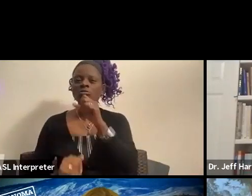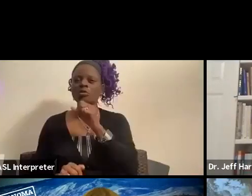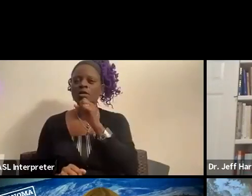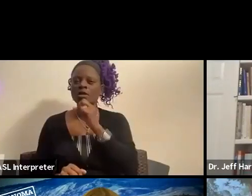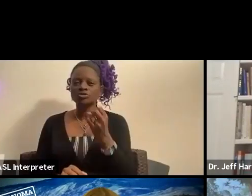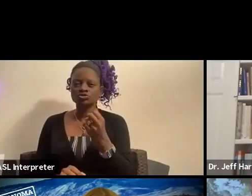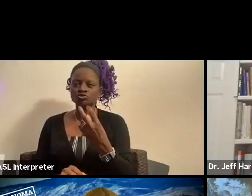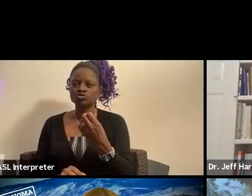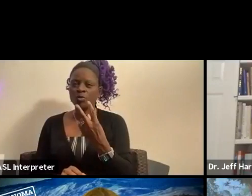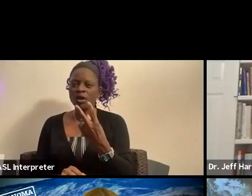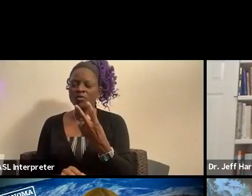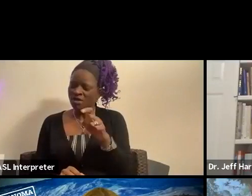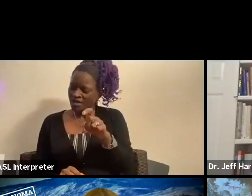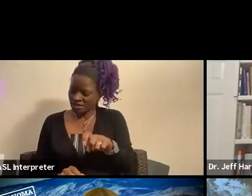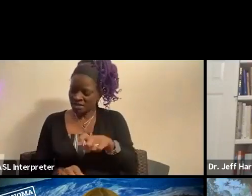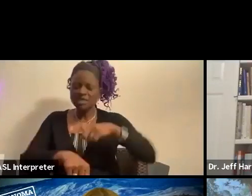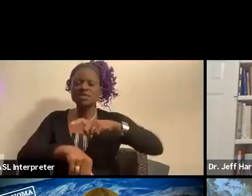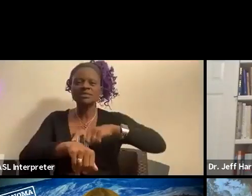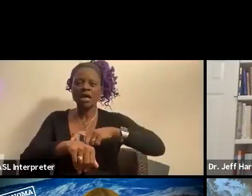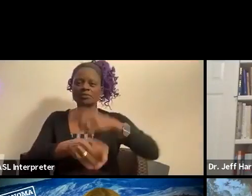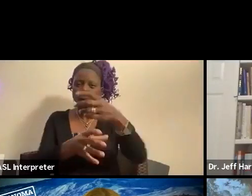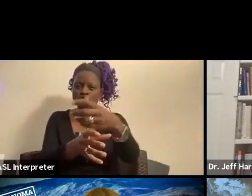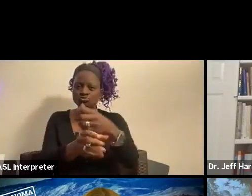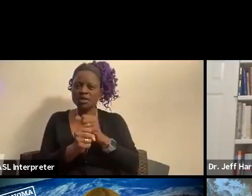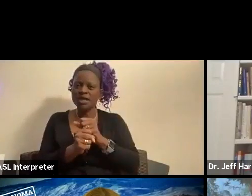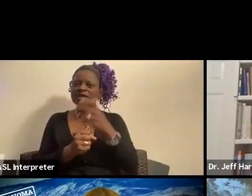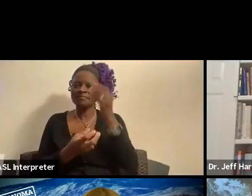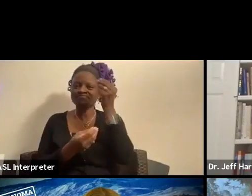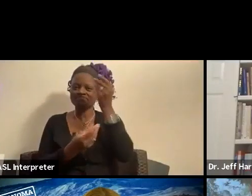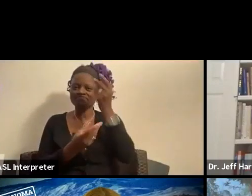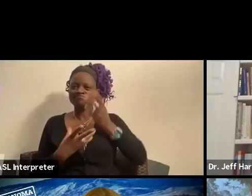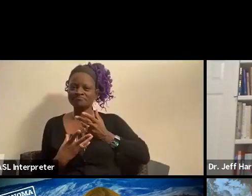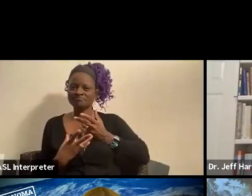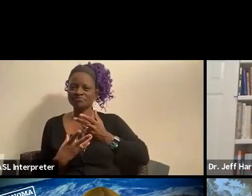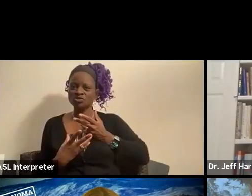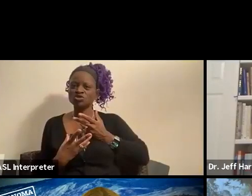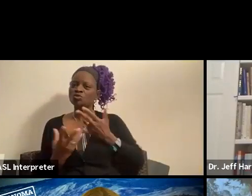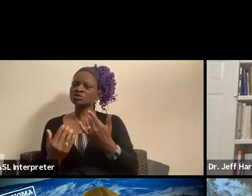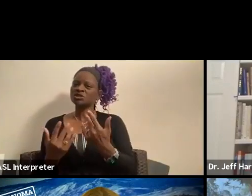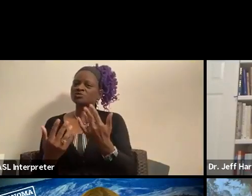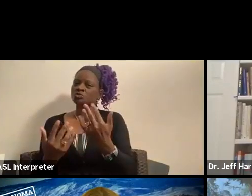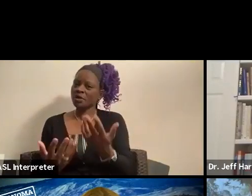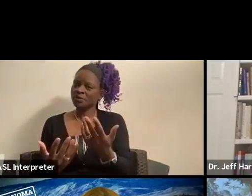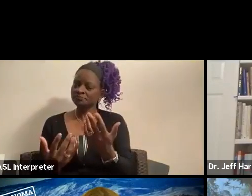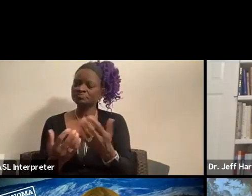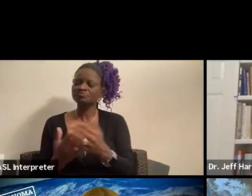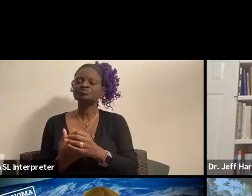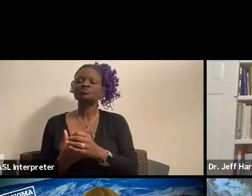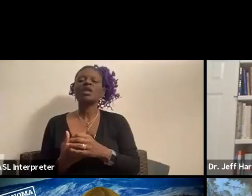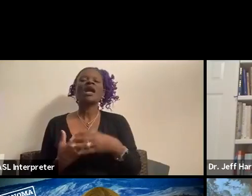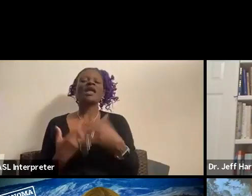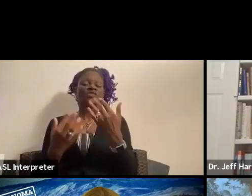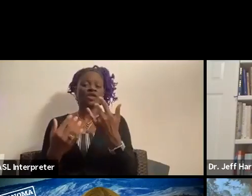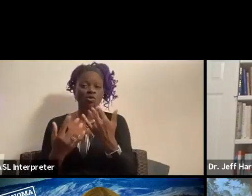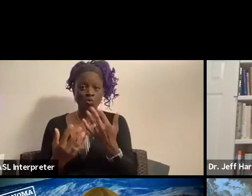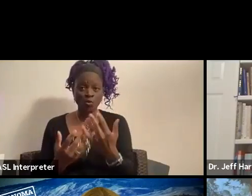So the best we can do at this point is wait for that vaccine supply to start increasing and try to vaccinate as much of